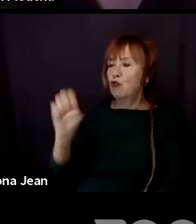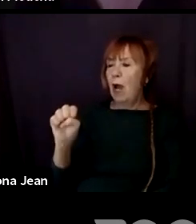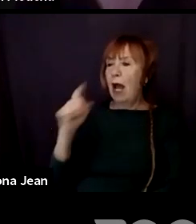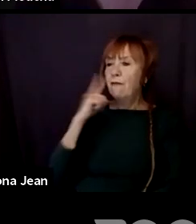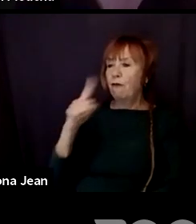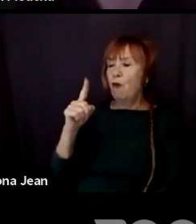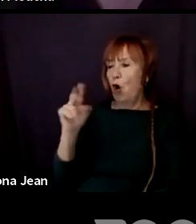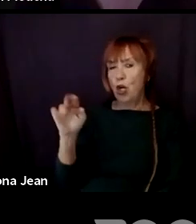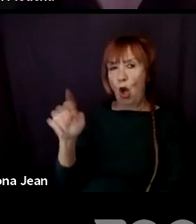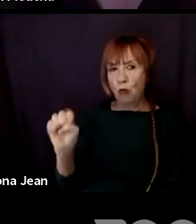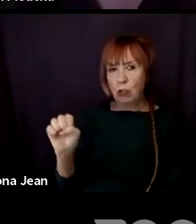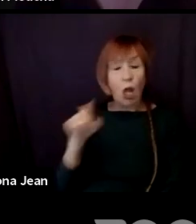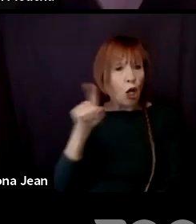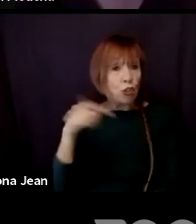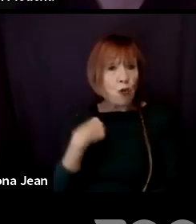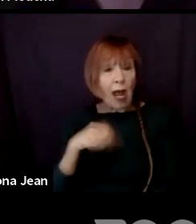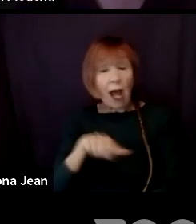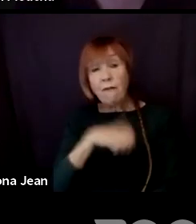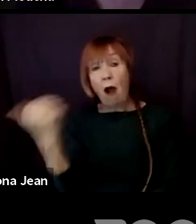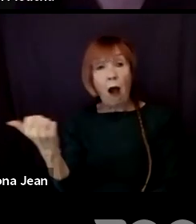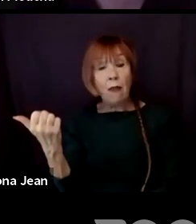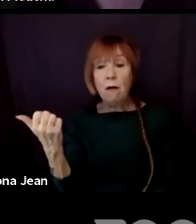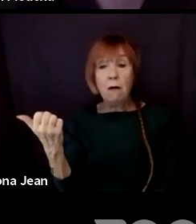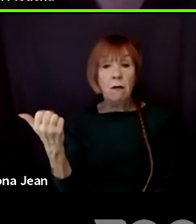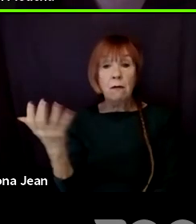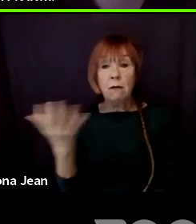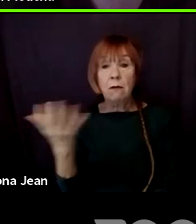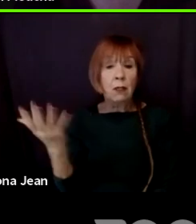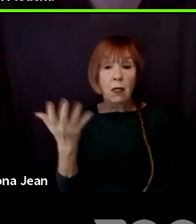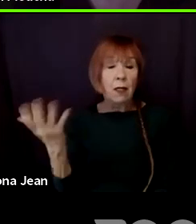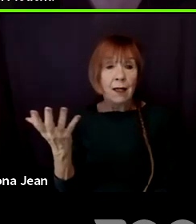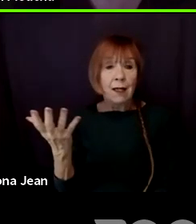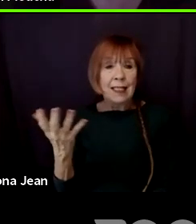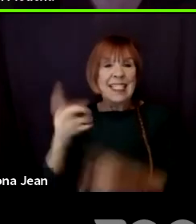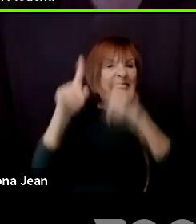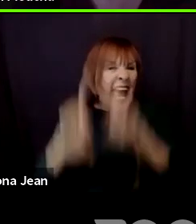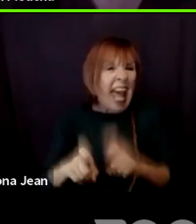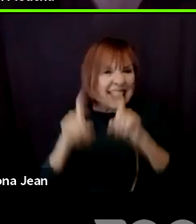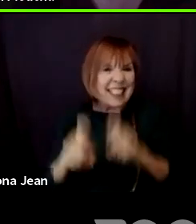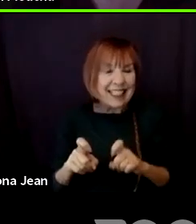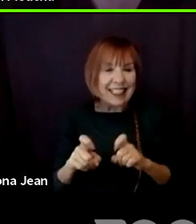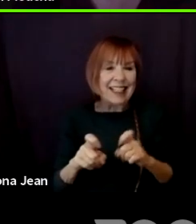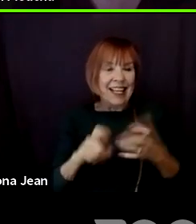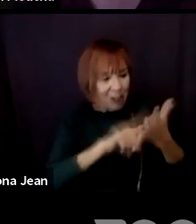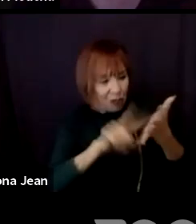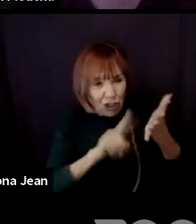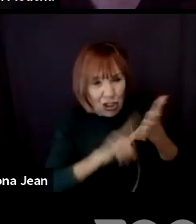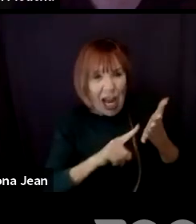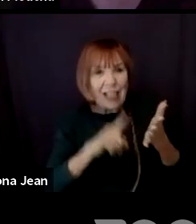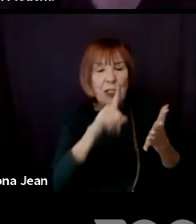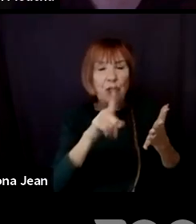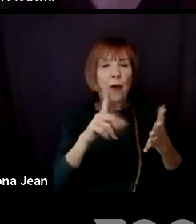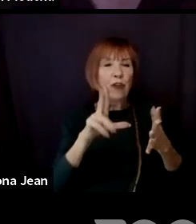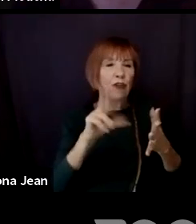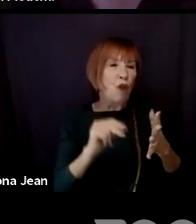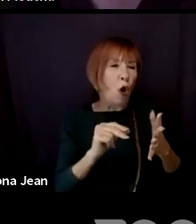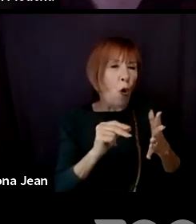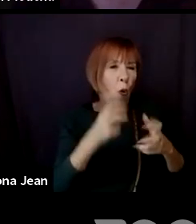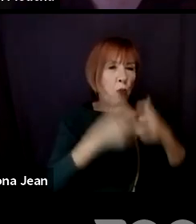or process that you run a script through? Just like a last chance to make sure there's no lingering issues that you might have missed?